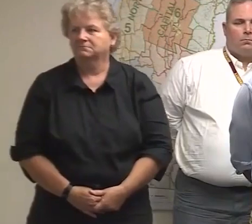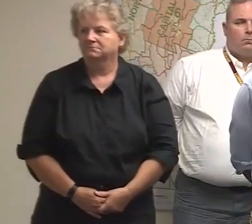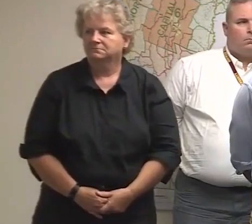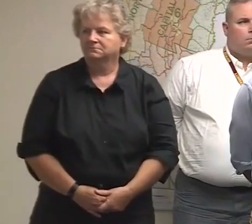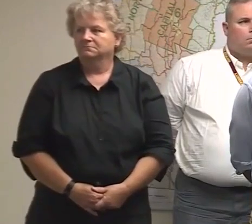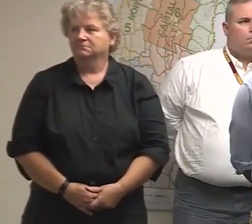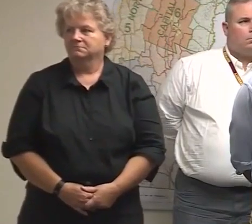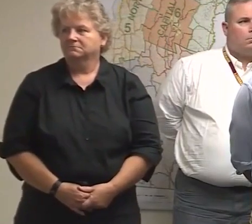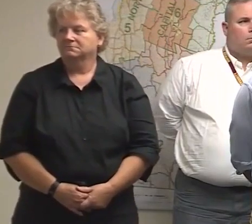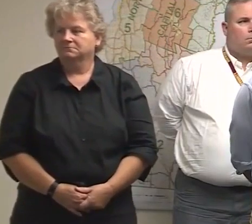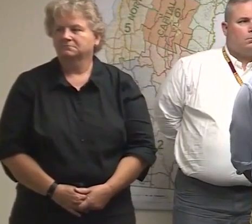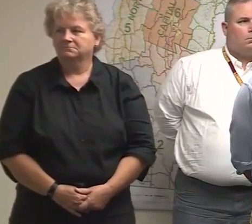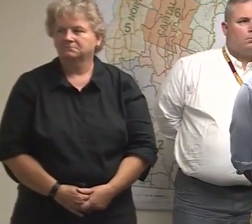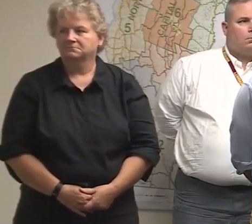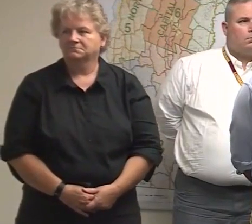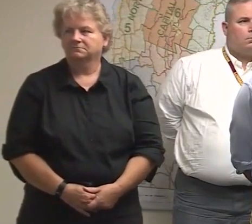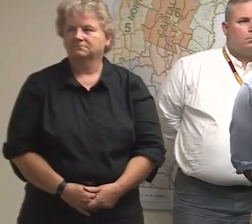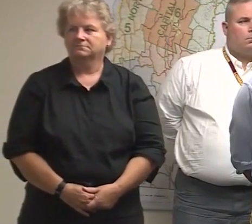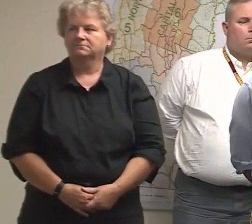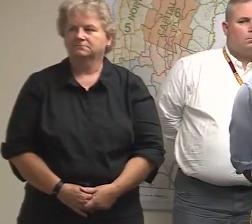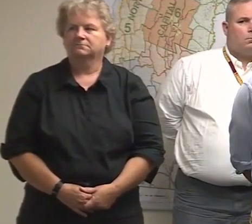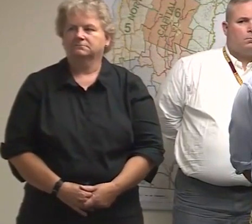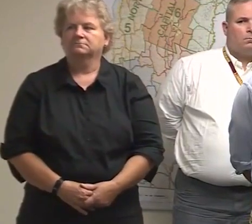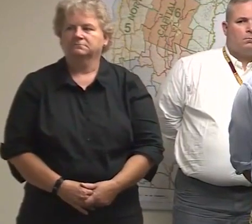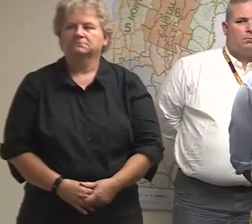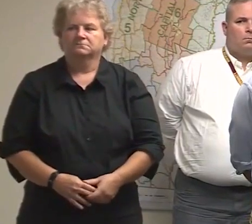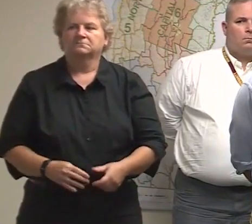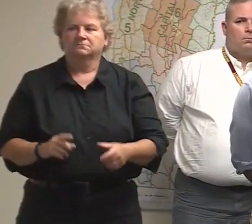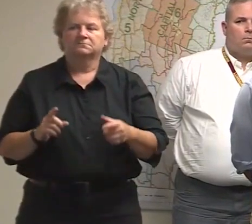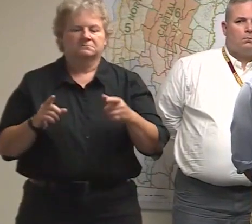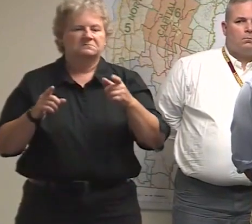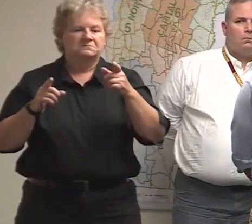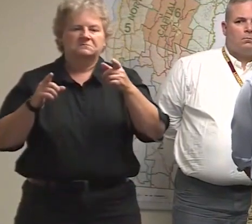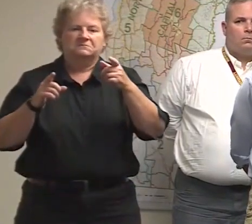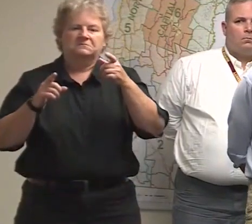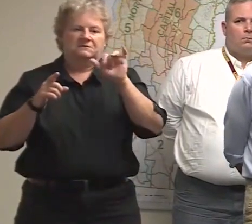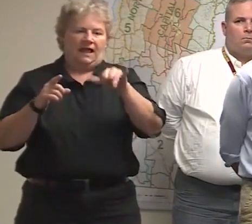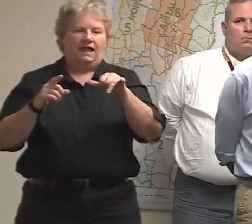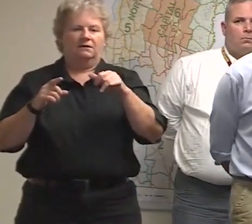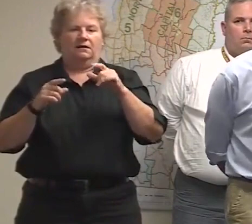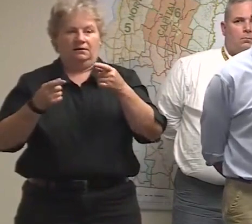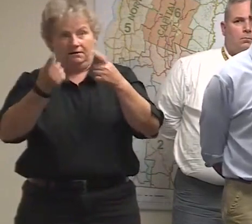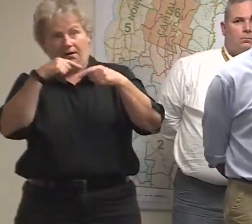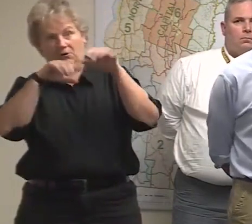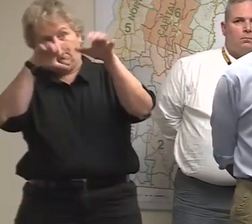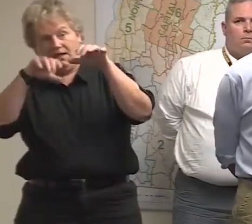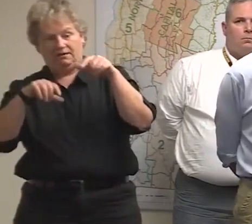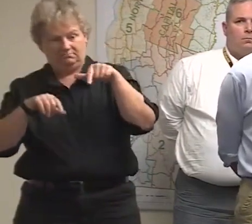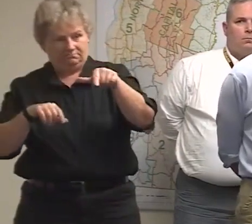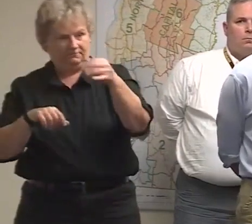BUT AS OF RIGHT NOW, BASED ON THE FORECAST AND THE MODELING, IT DOES IT LOOKS UNLIKELY THAT THERE WILL BE A SPILL OVER OF WRIGHTSVILLE.